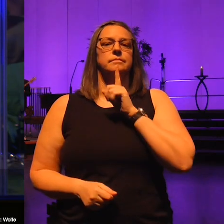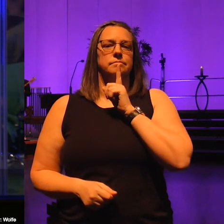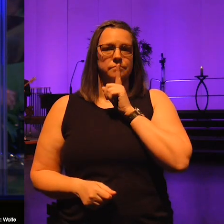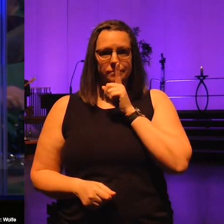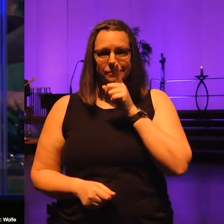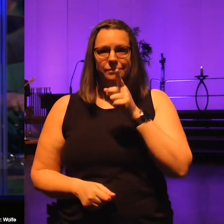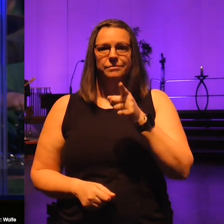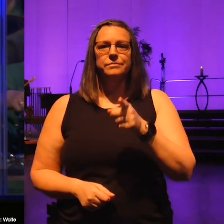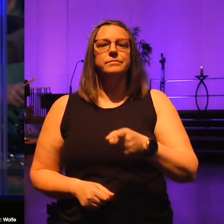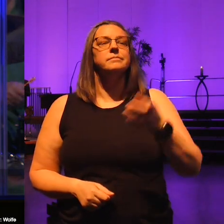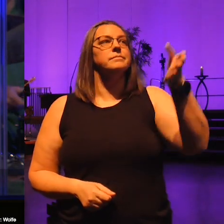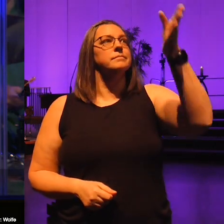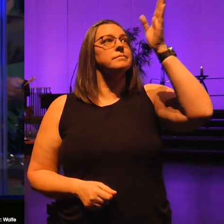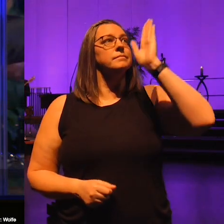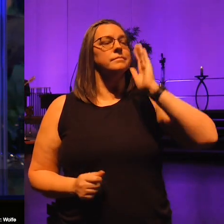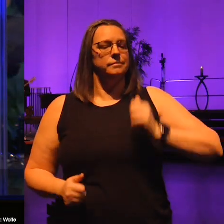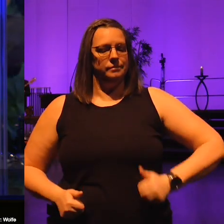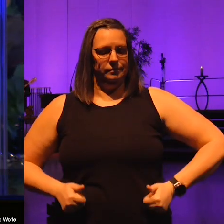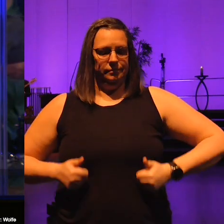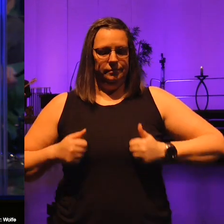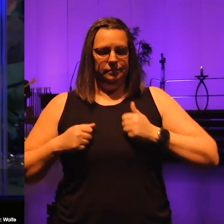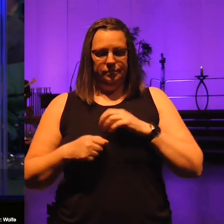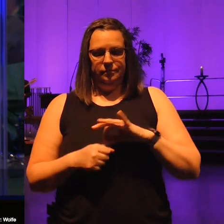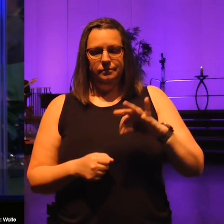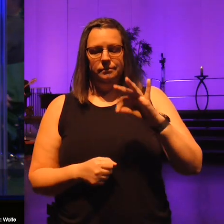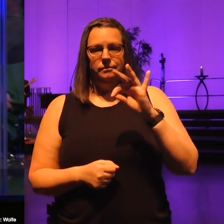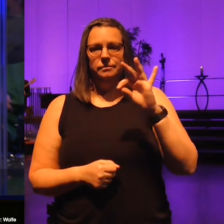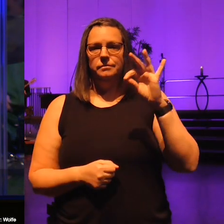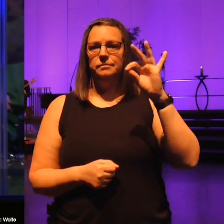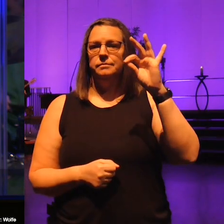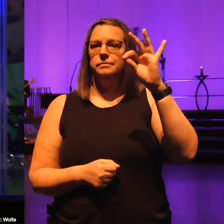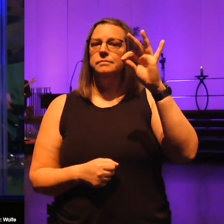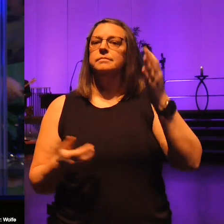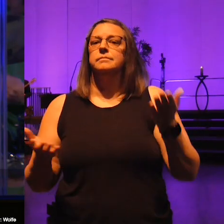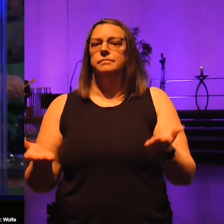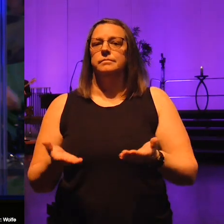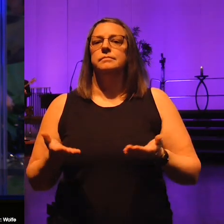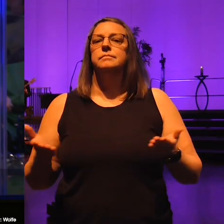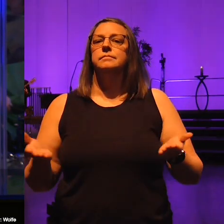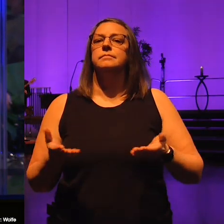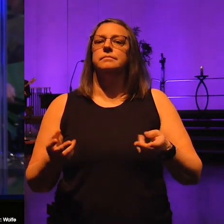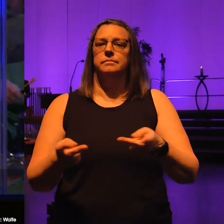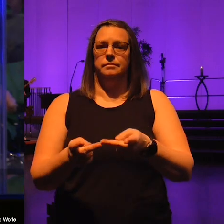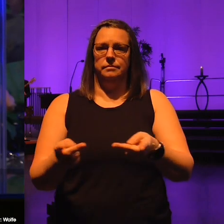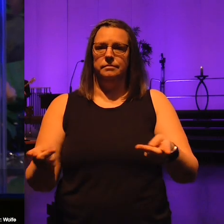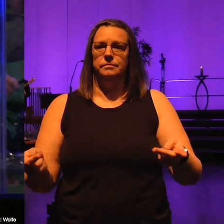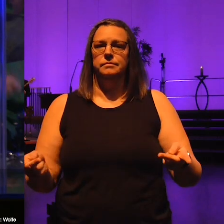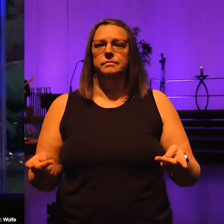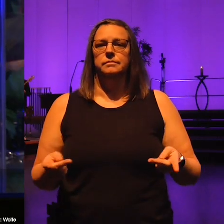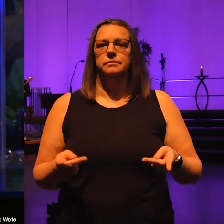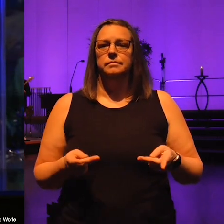surely the presence of God is in this